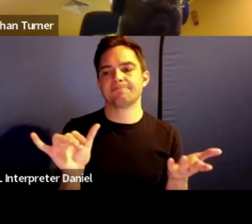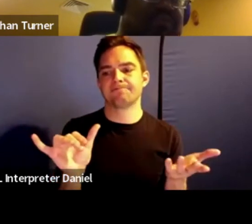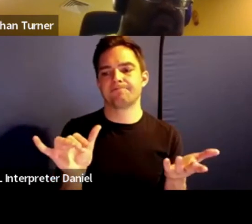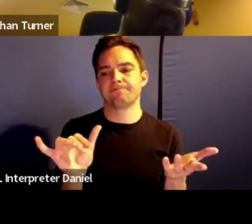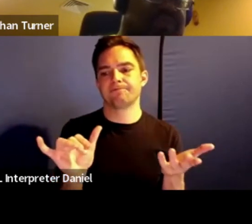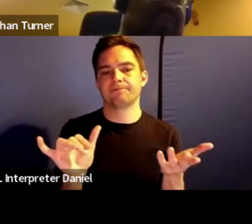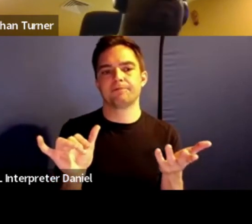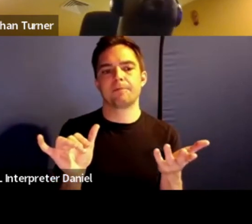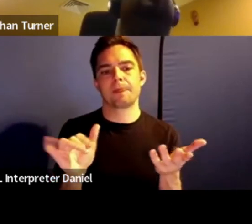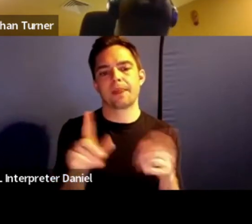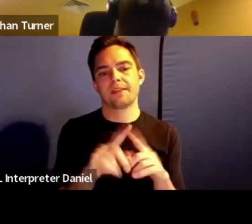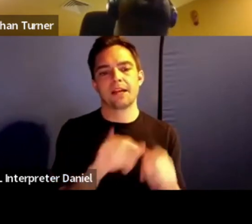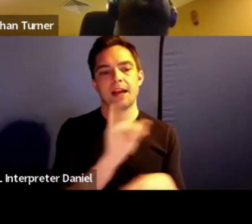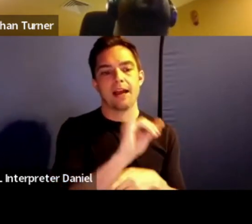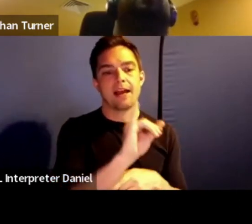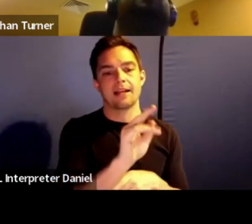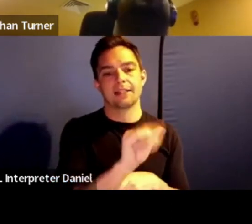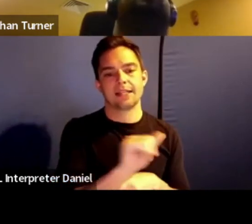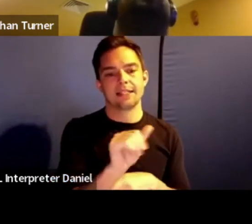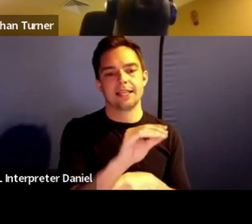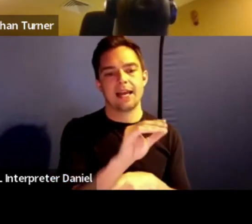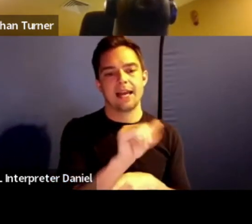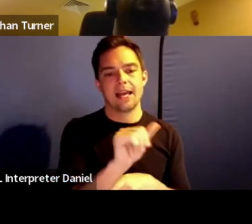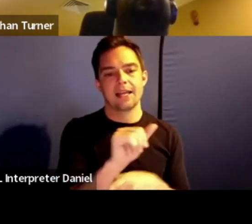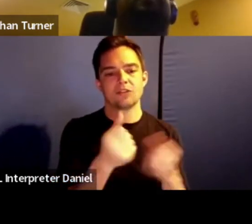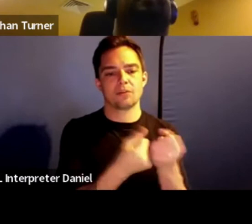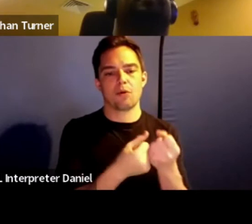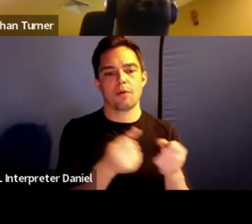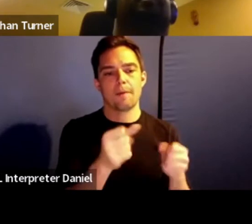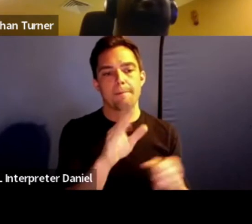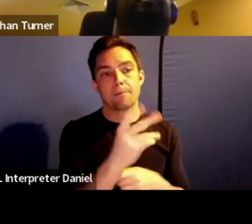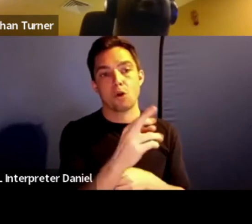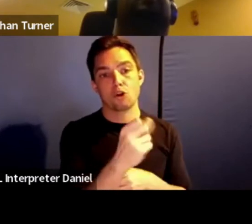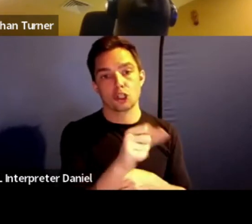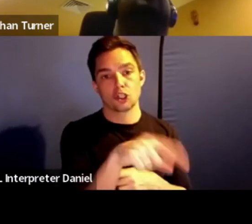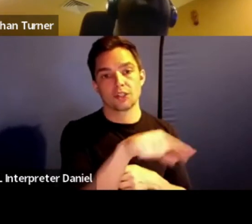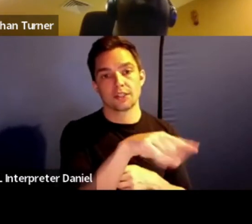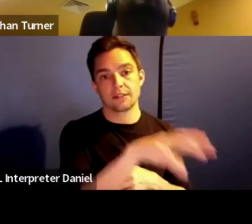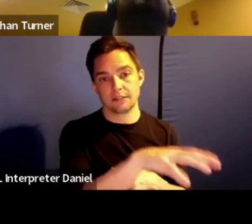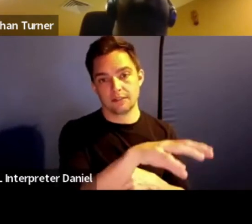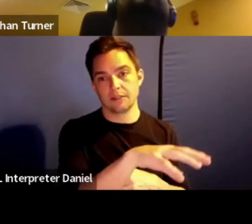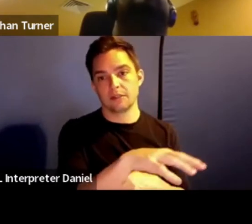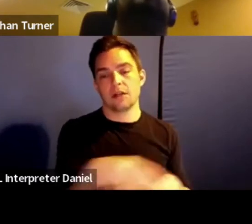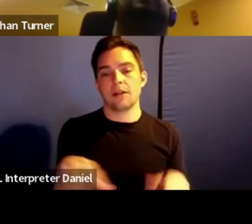between I&A support brokers and you know, kind of more or traditional case managers,